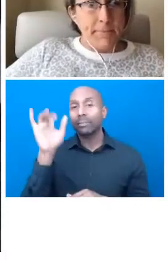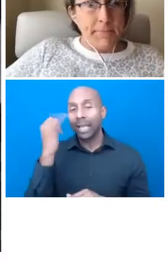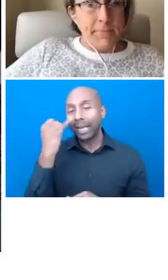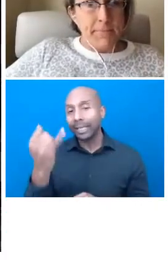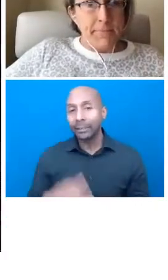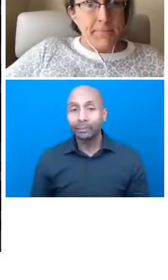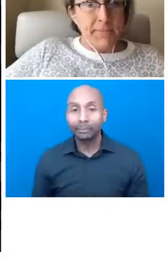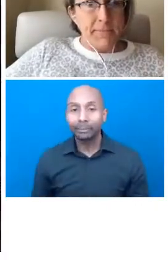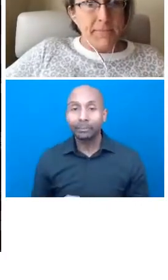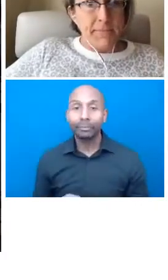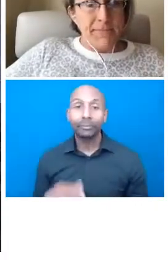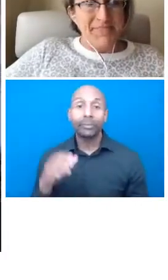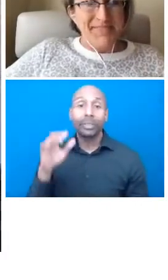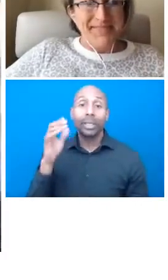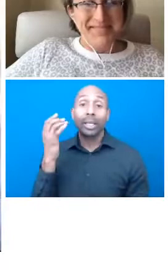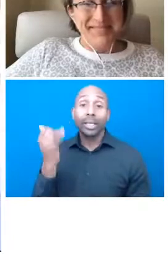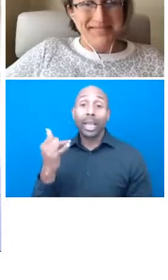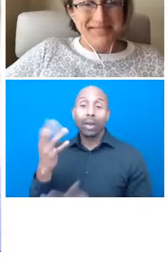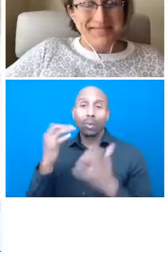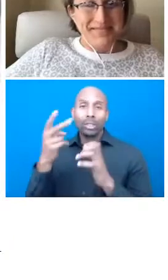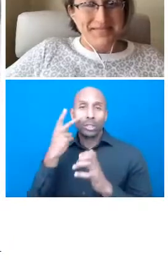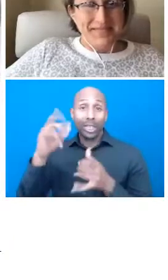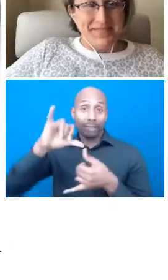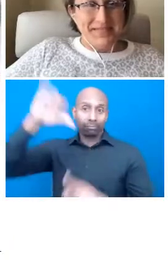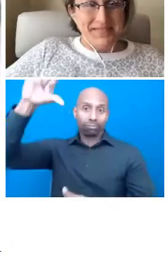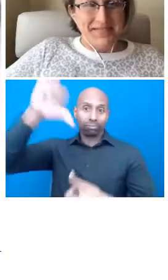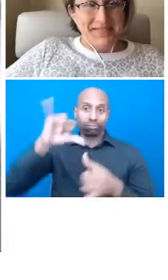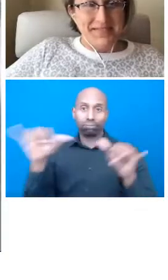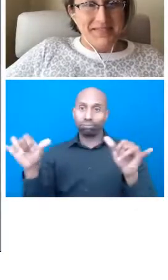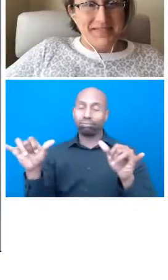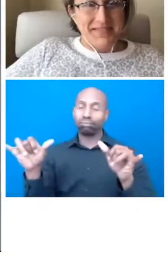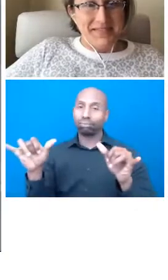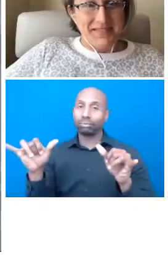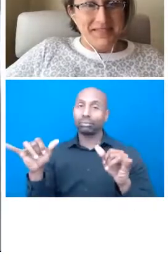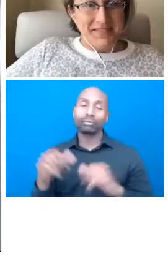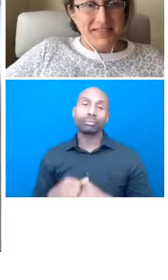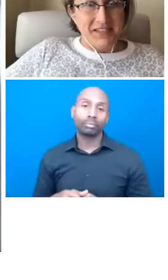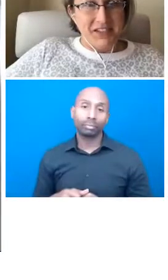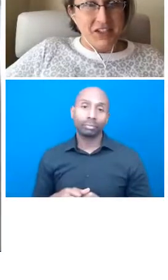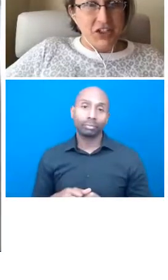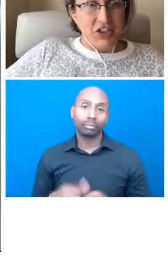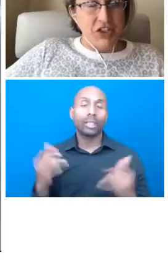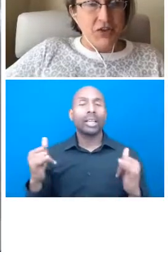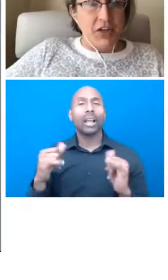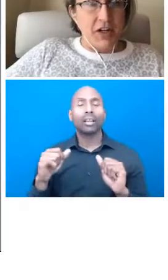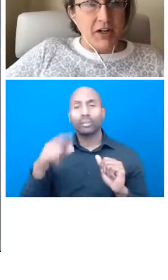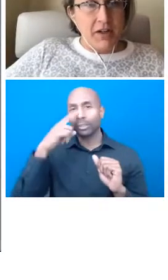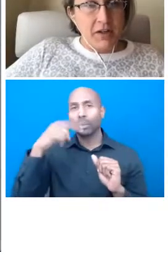It's huge. Can you read this to us, Kim?